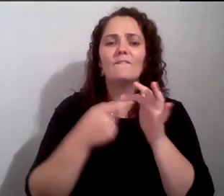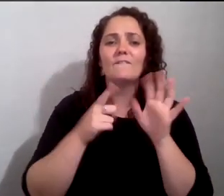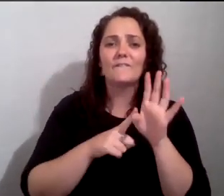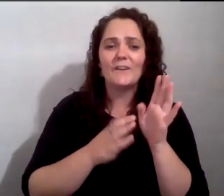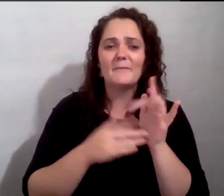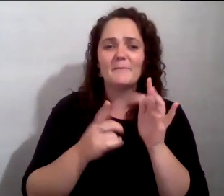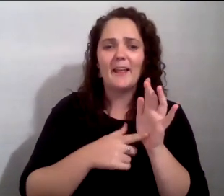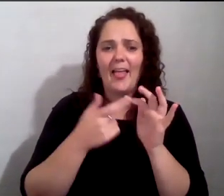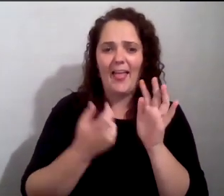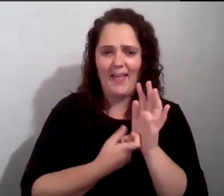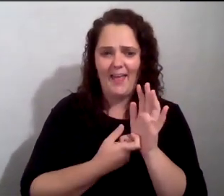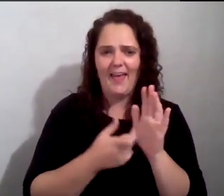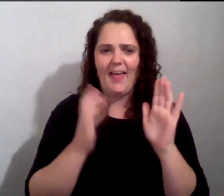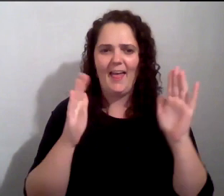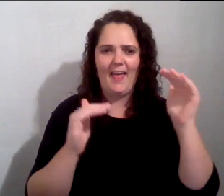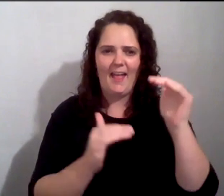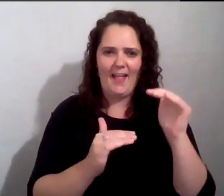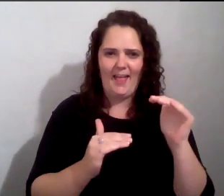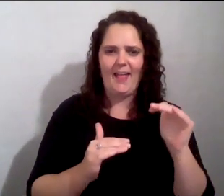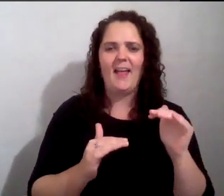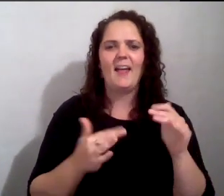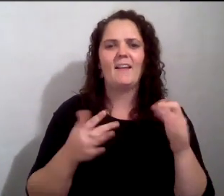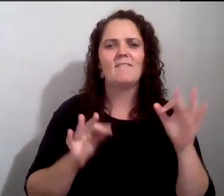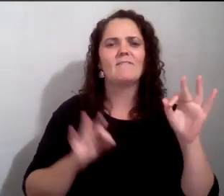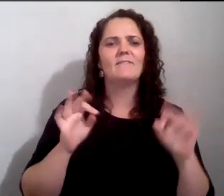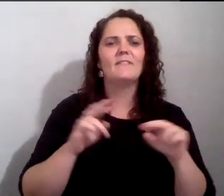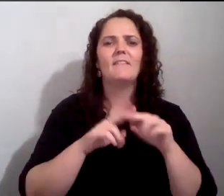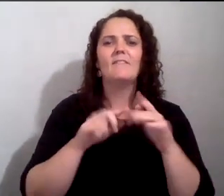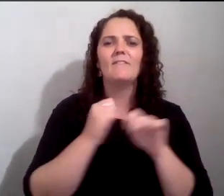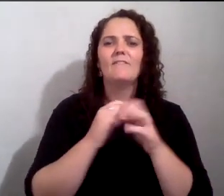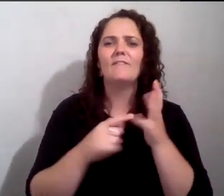Figure study which of course gives us a sense of